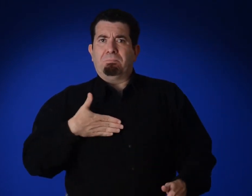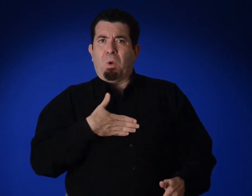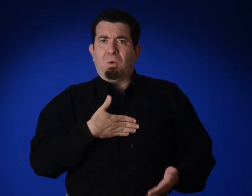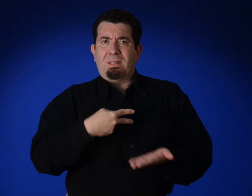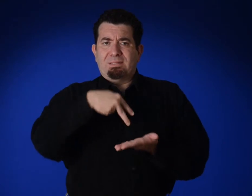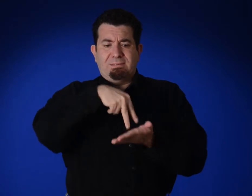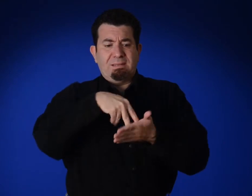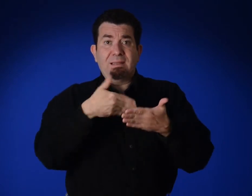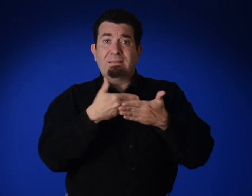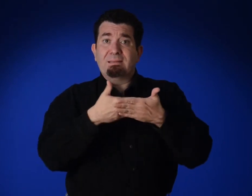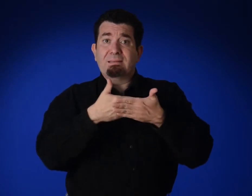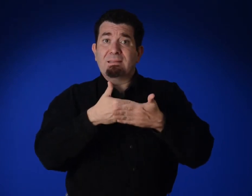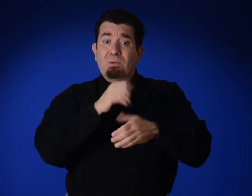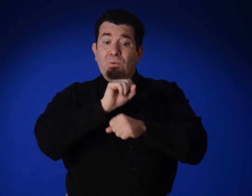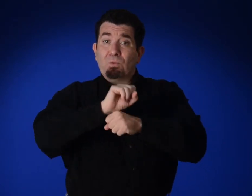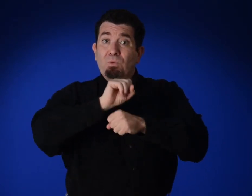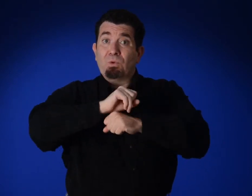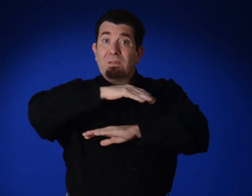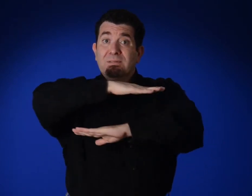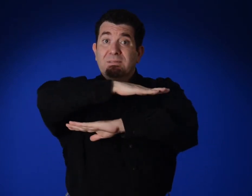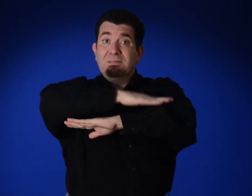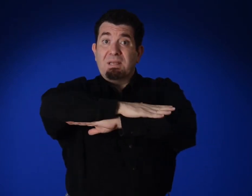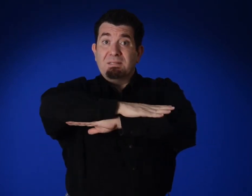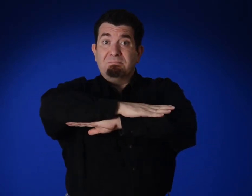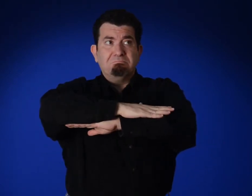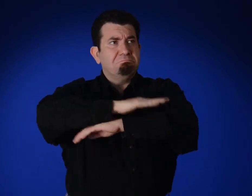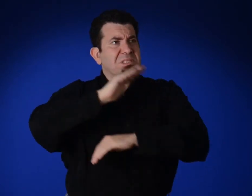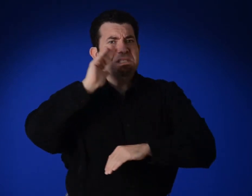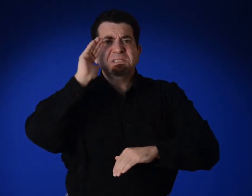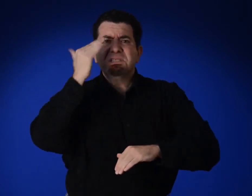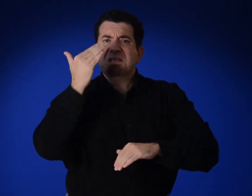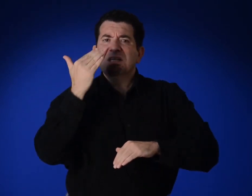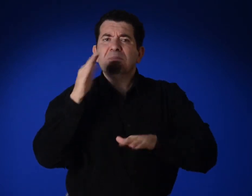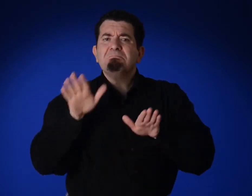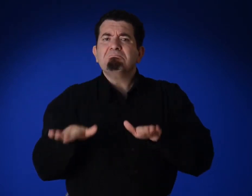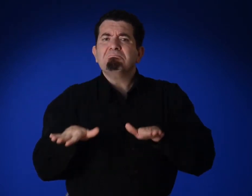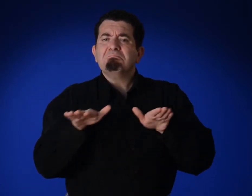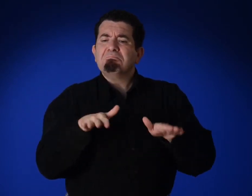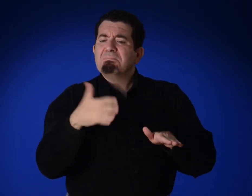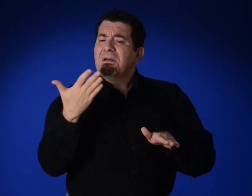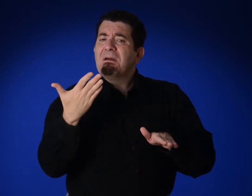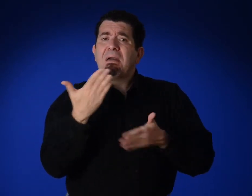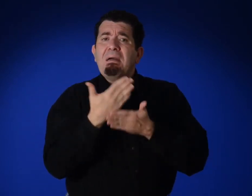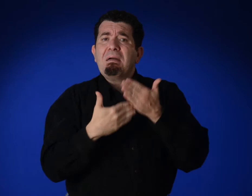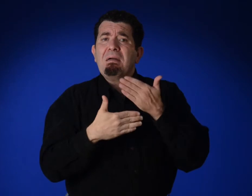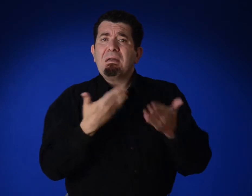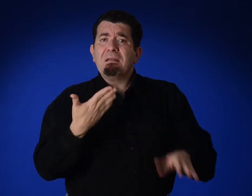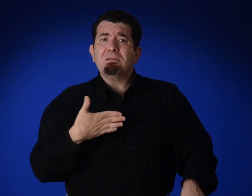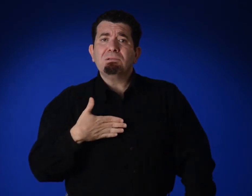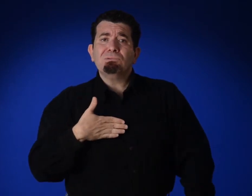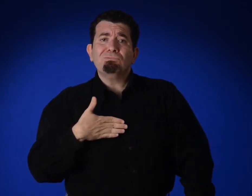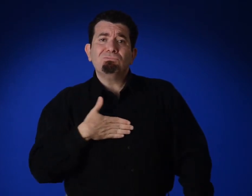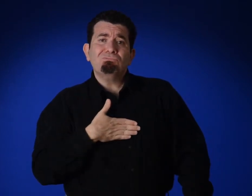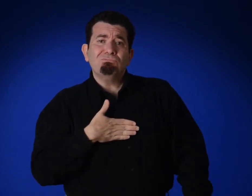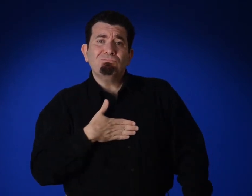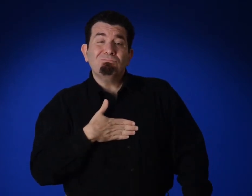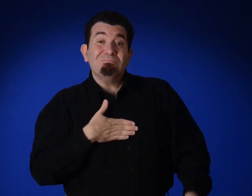Napoleon is standing near a table, seemingly at ease, with this hand tucked in his jacket.